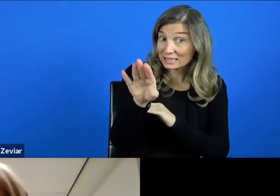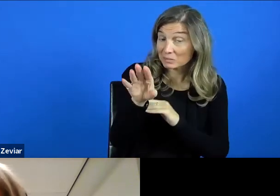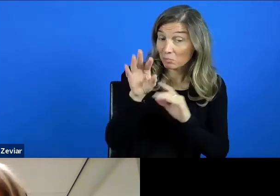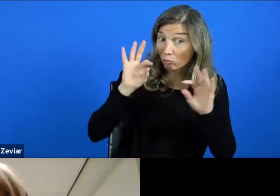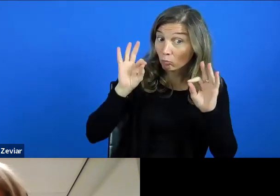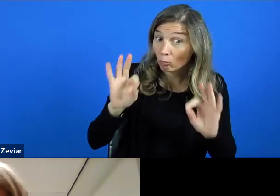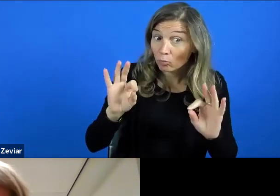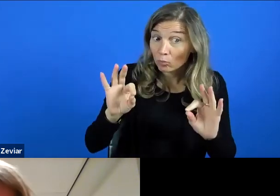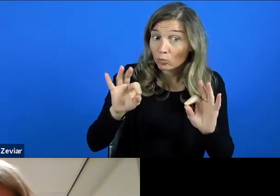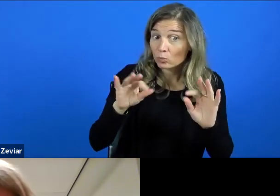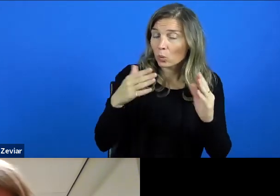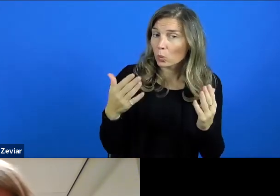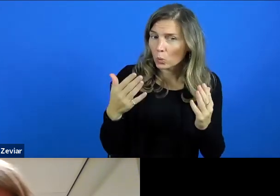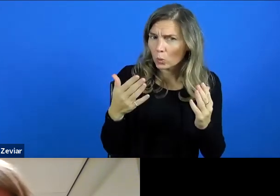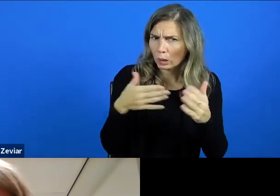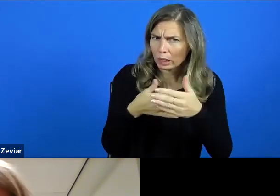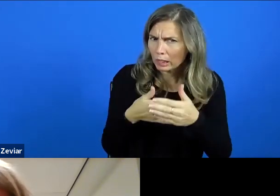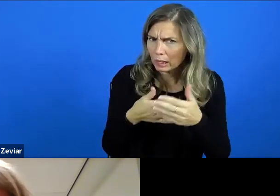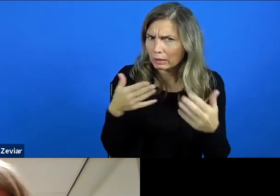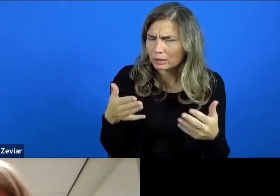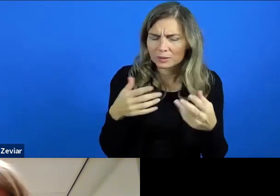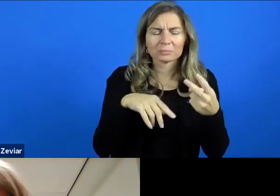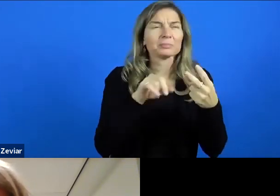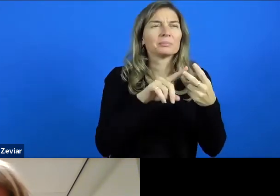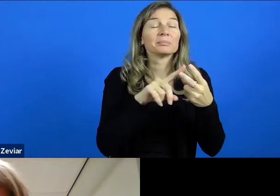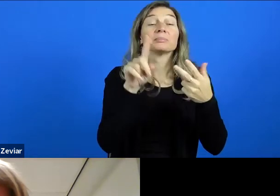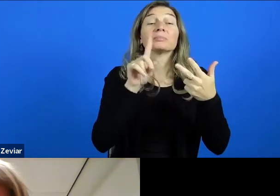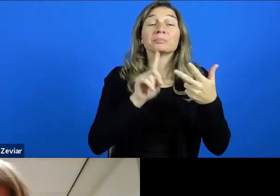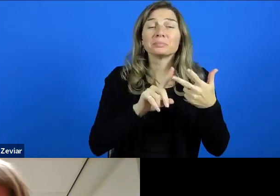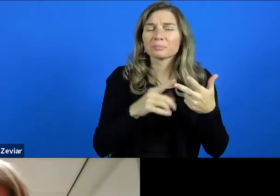And there is another question, Marta, could you come back for this question?